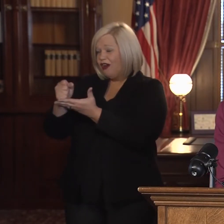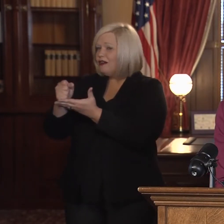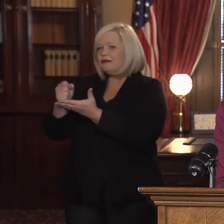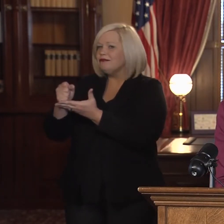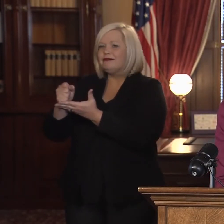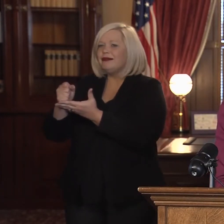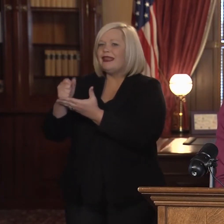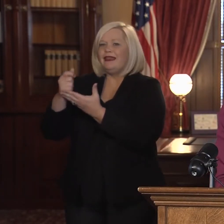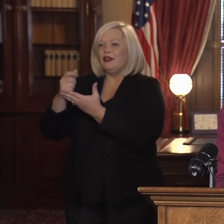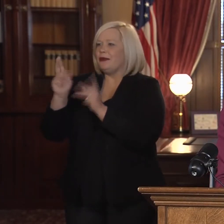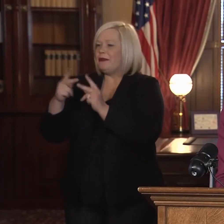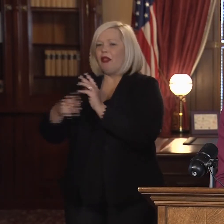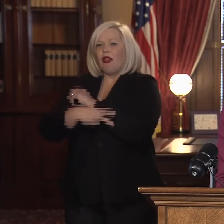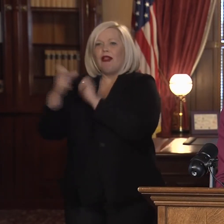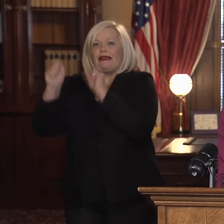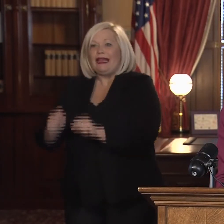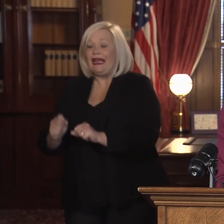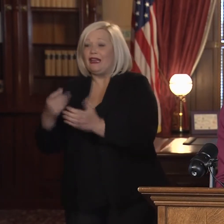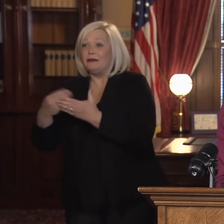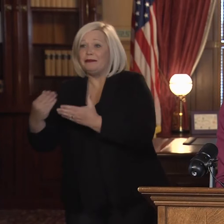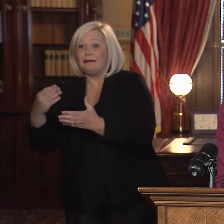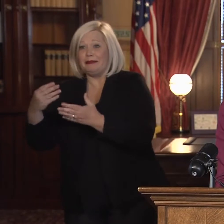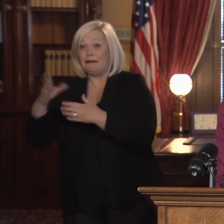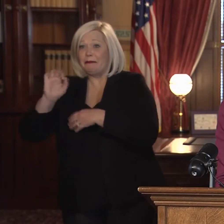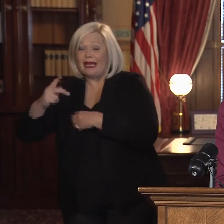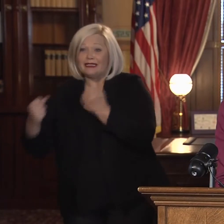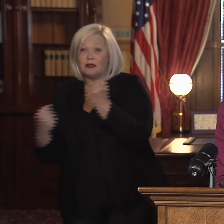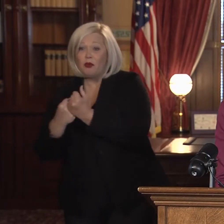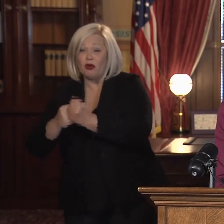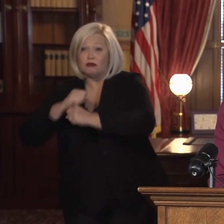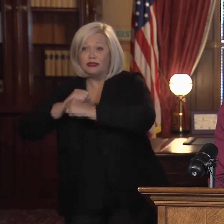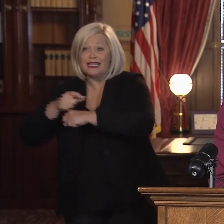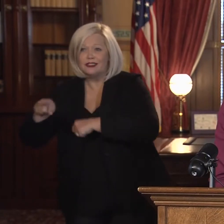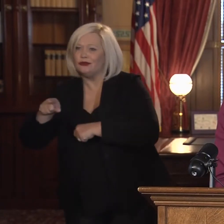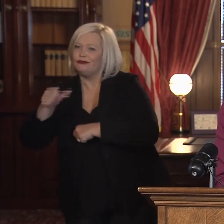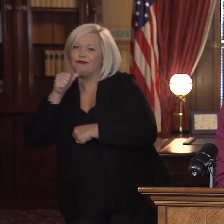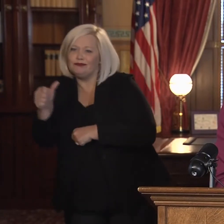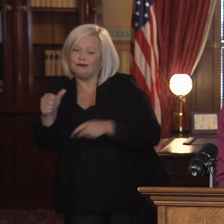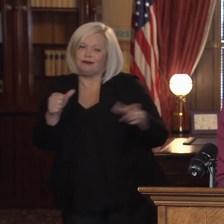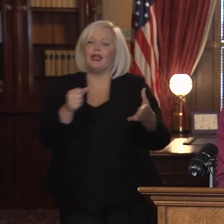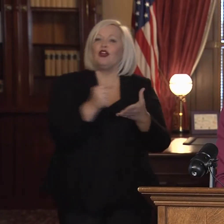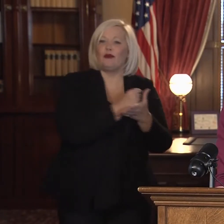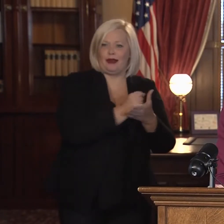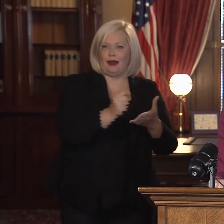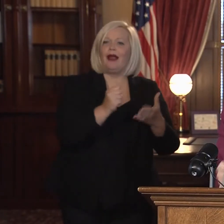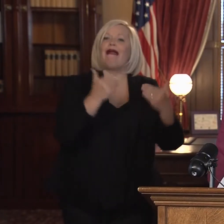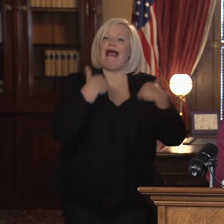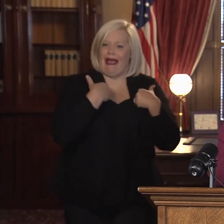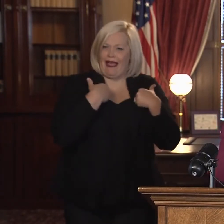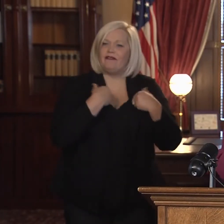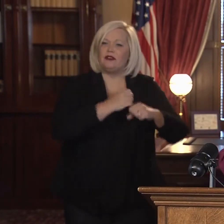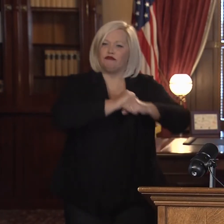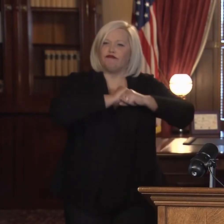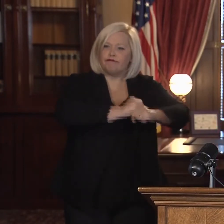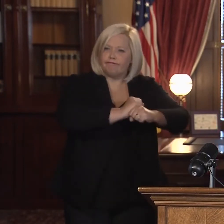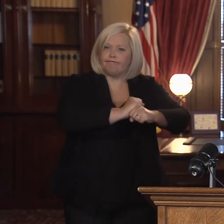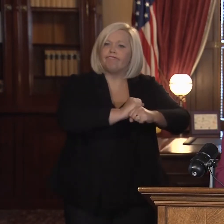PURCHASES. DEBIT CARDS DO NOT CAP YOUR LIABILITY FOR FRAUDULENT CHARGES AND MONEY IS DRAWN DIRECTLY FROM